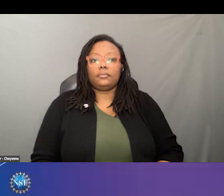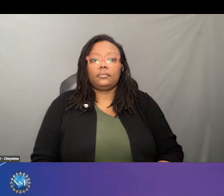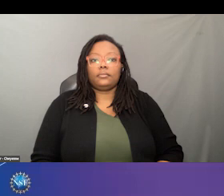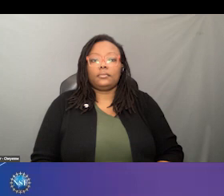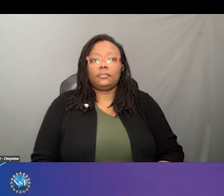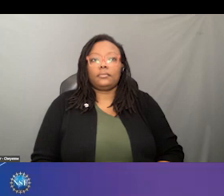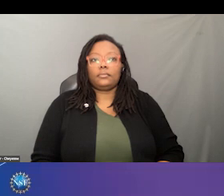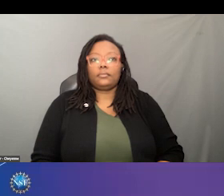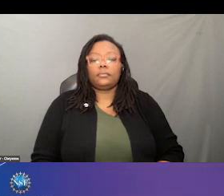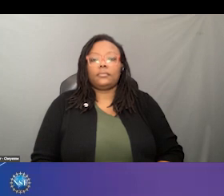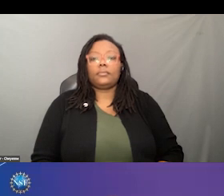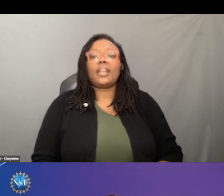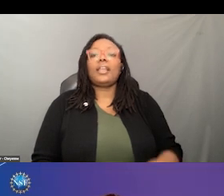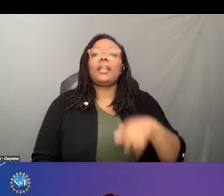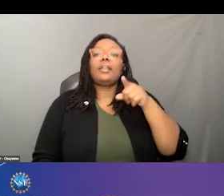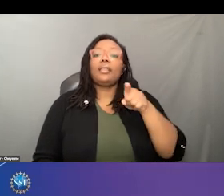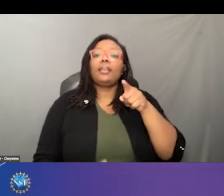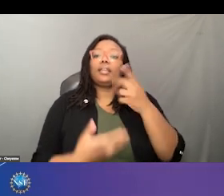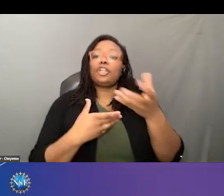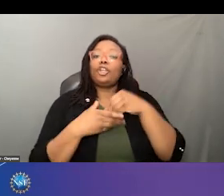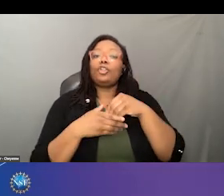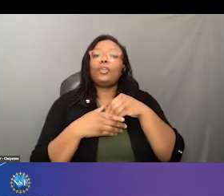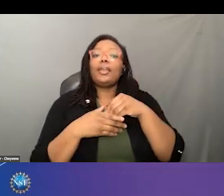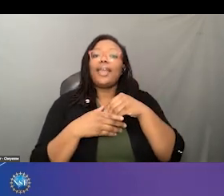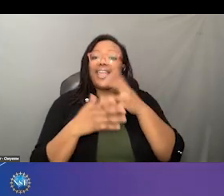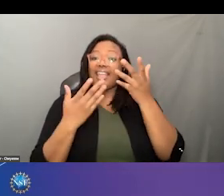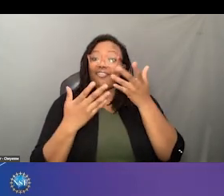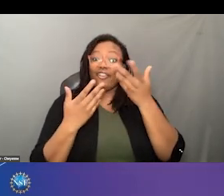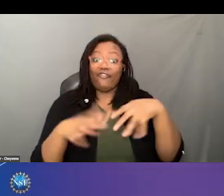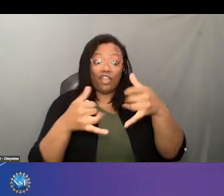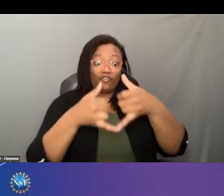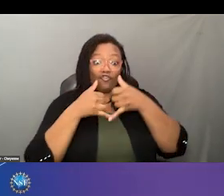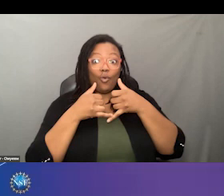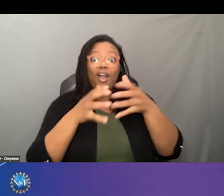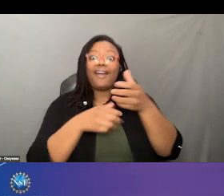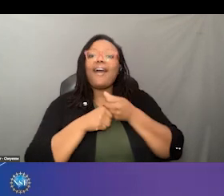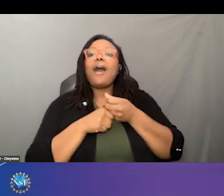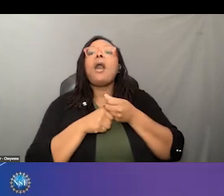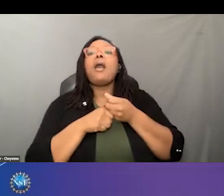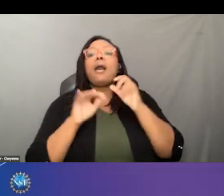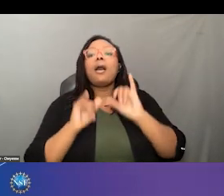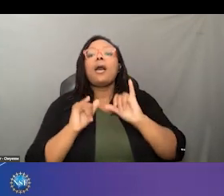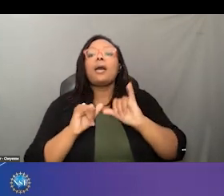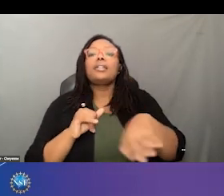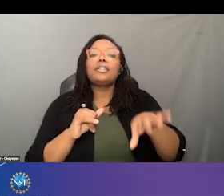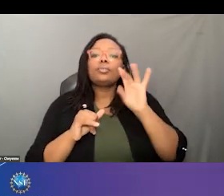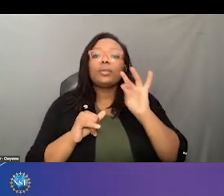This is where -- this is part of our post-award process. This is what we find in site visits.